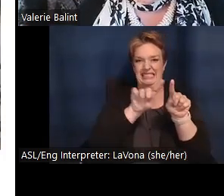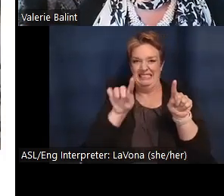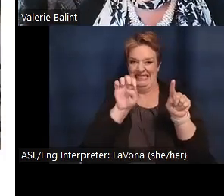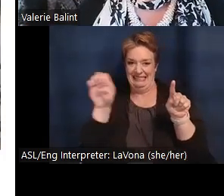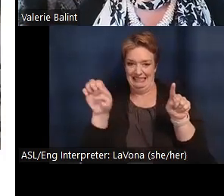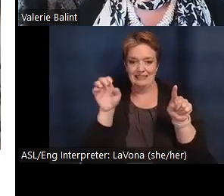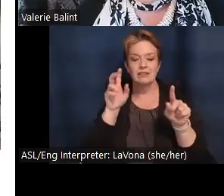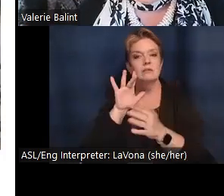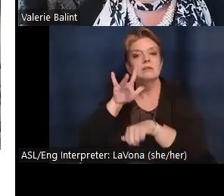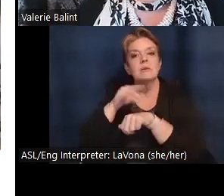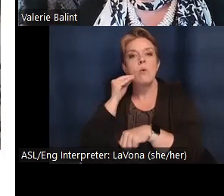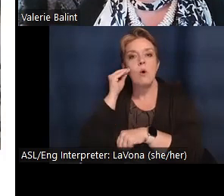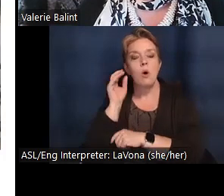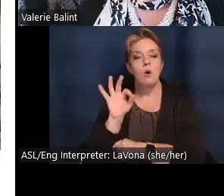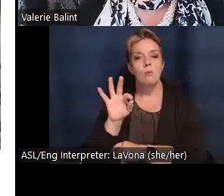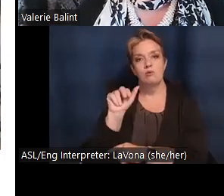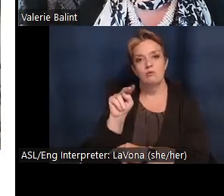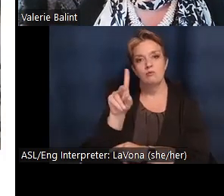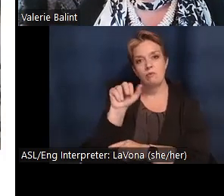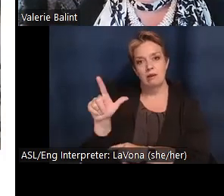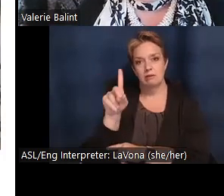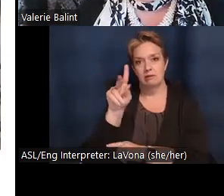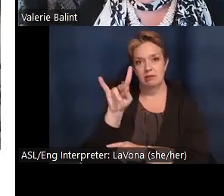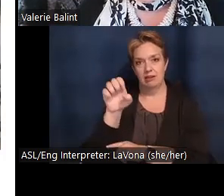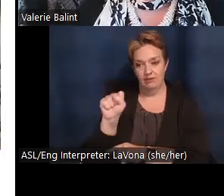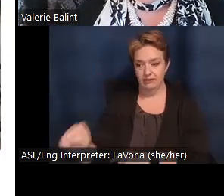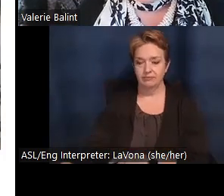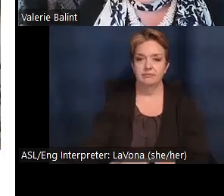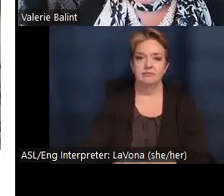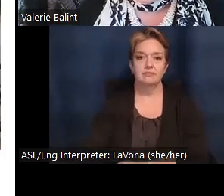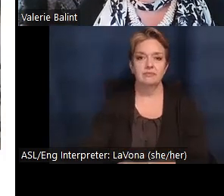The decoratively painted wall surfaces that remain inside are highlights,